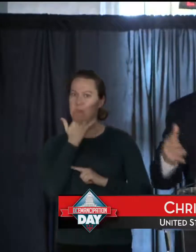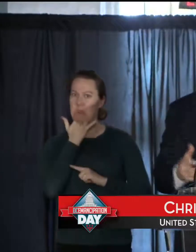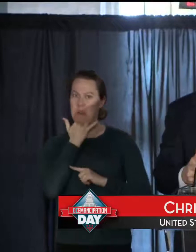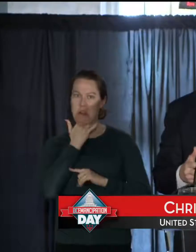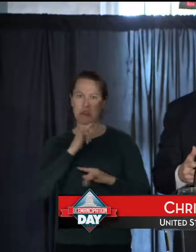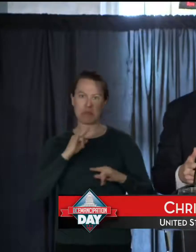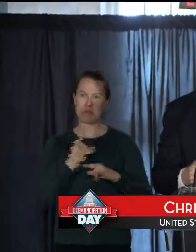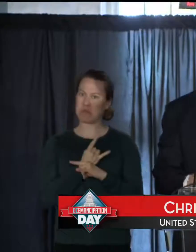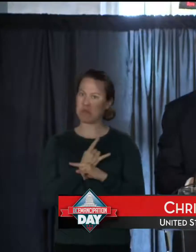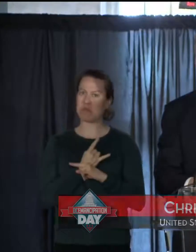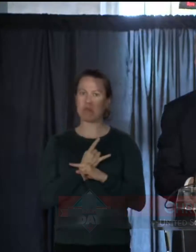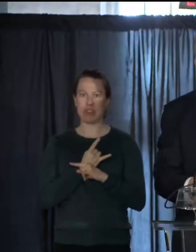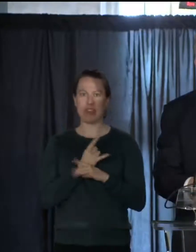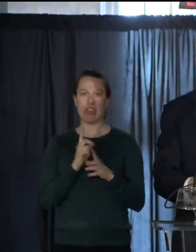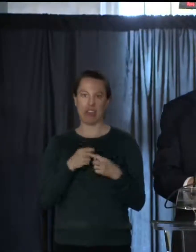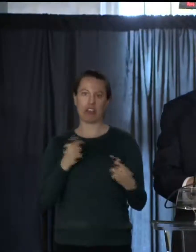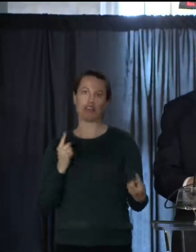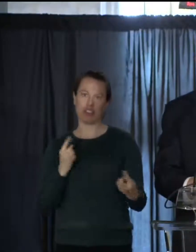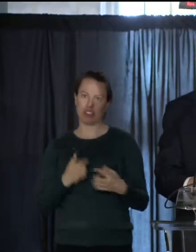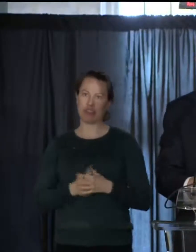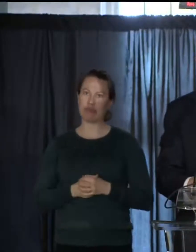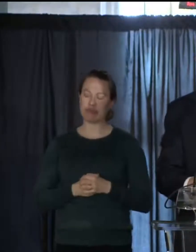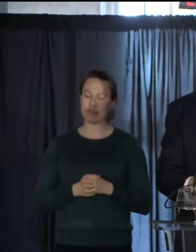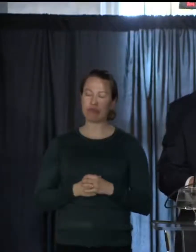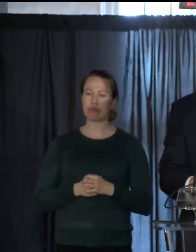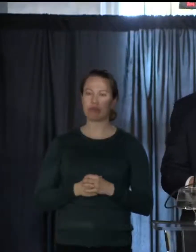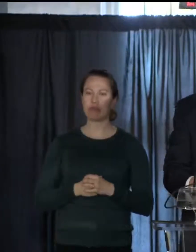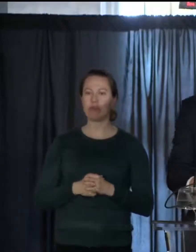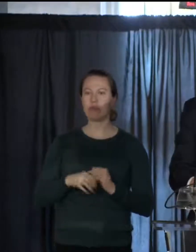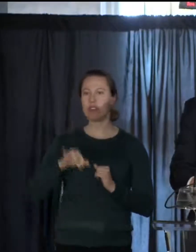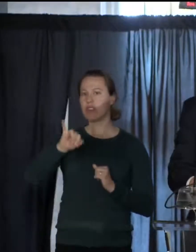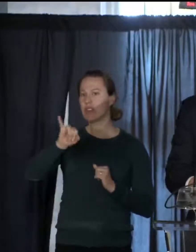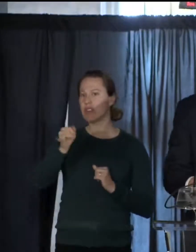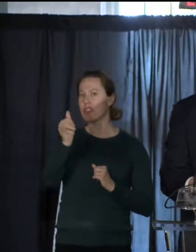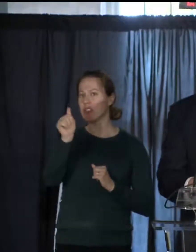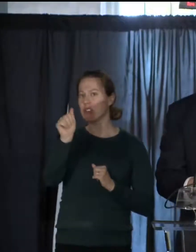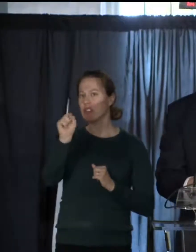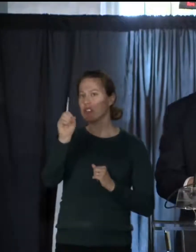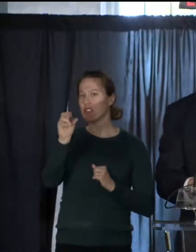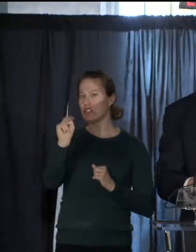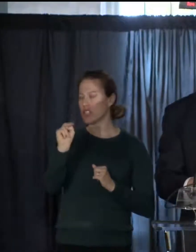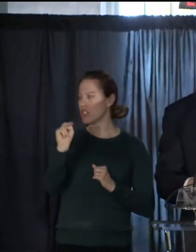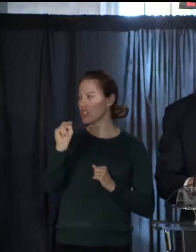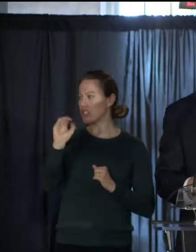POSITIONS. YOU KNOW, JASON CHAFFETZ, I'VE